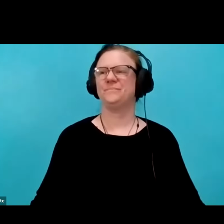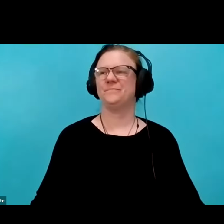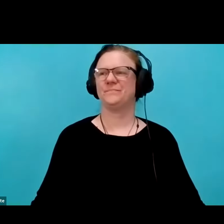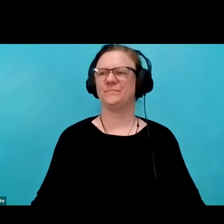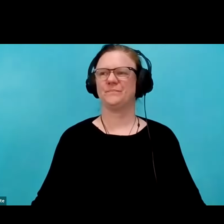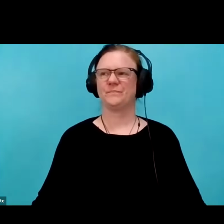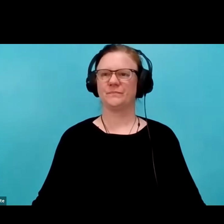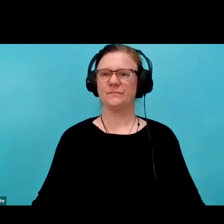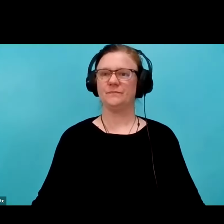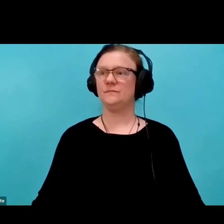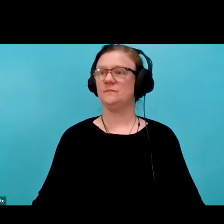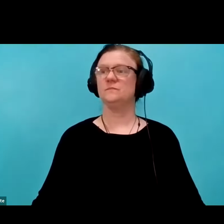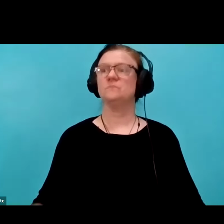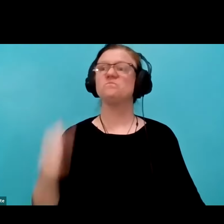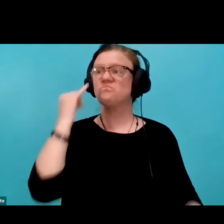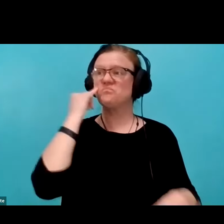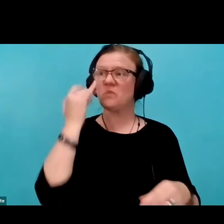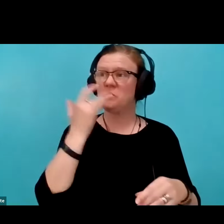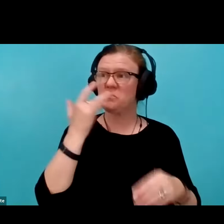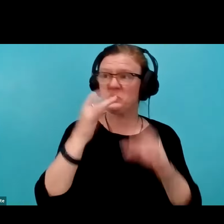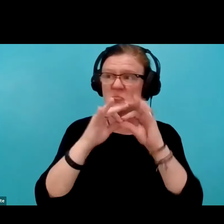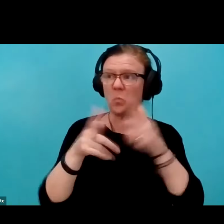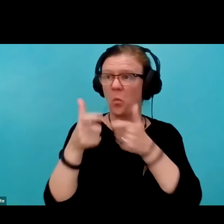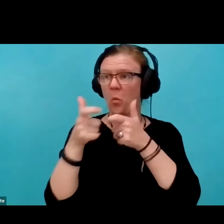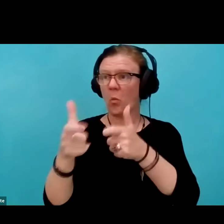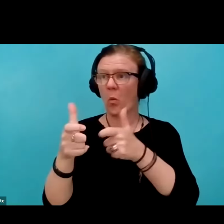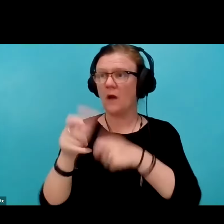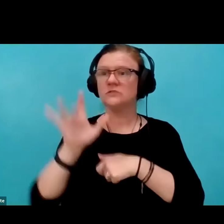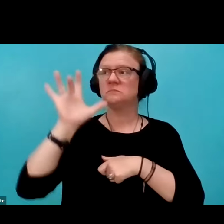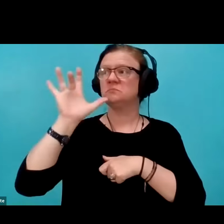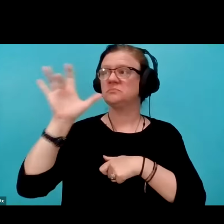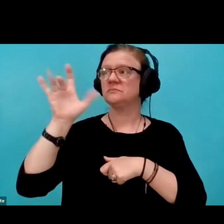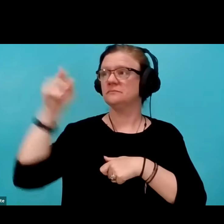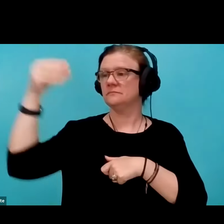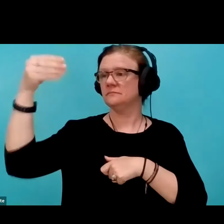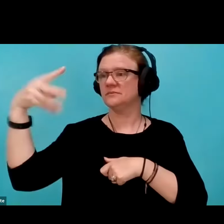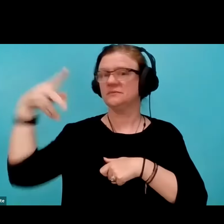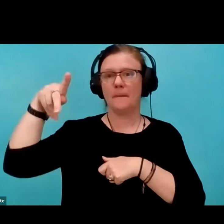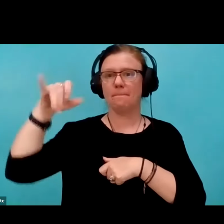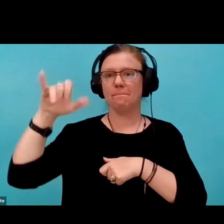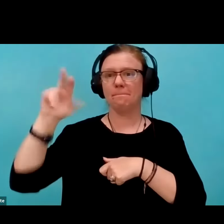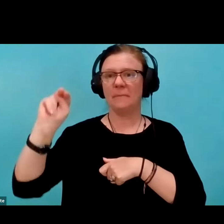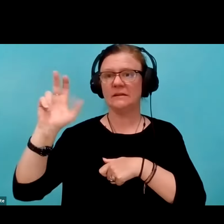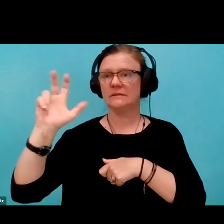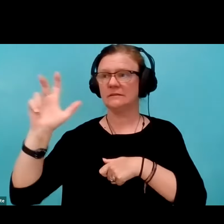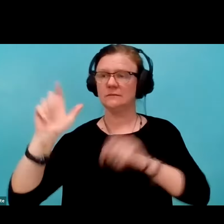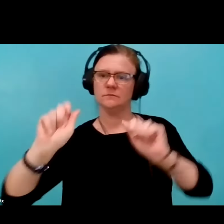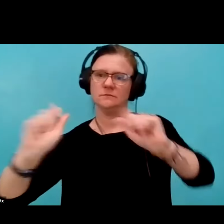Jonathan de Armas: You're welcome to pin the ASL video so that you can see it at all times and use the gallery view, If you don't see the whole panel.